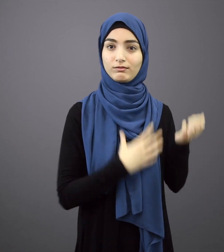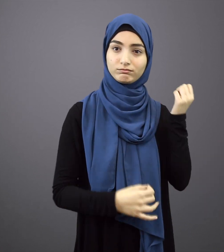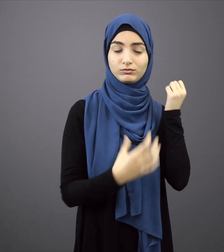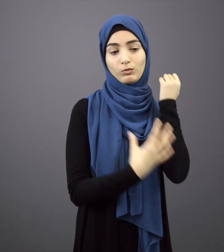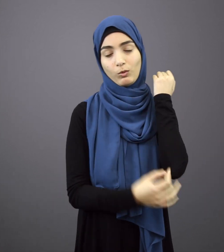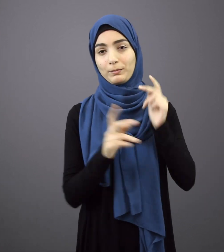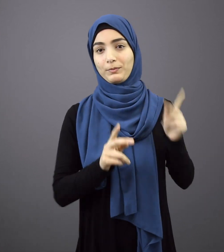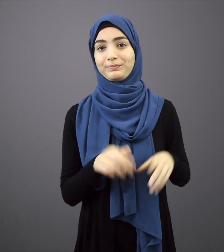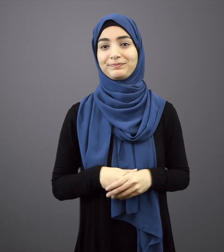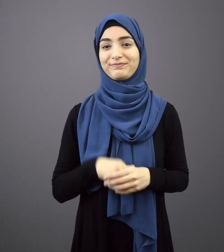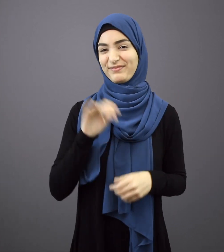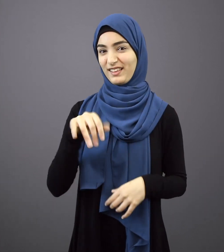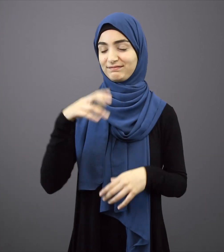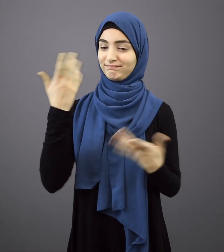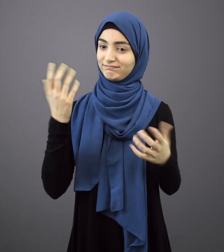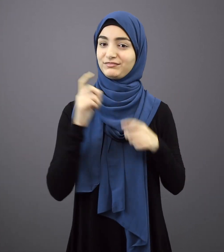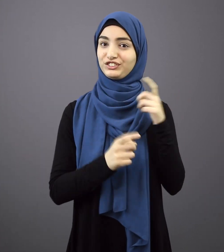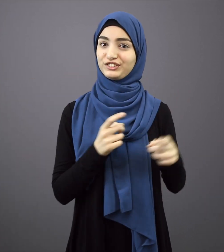and that is zakat/charity!